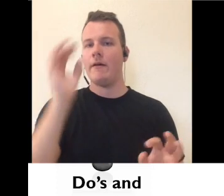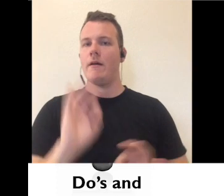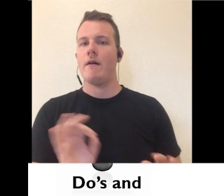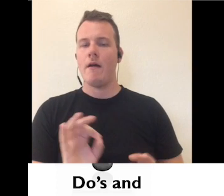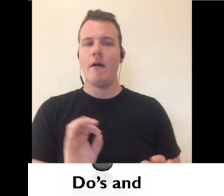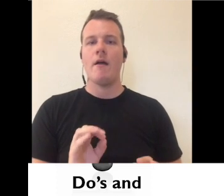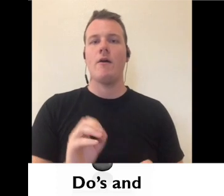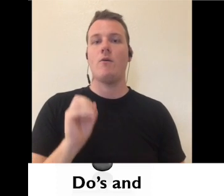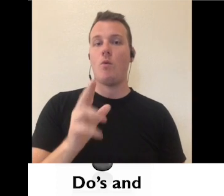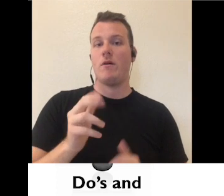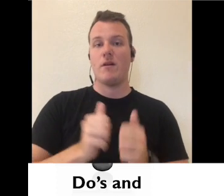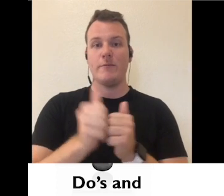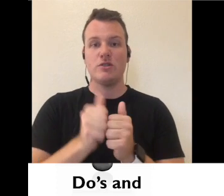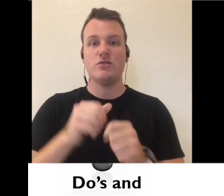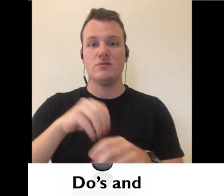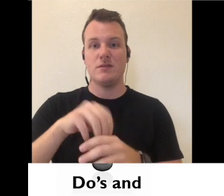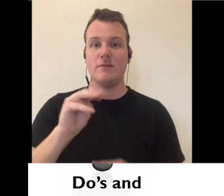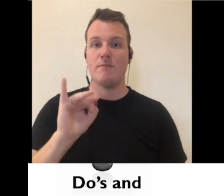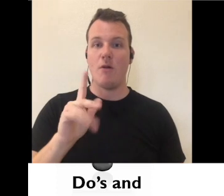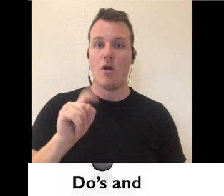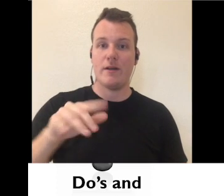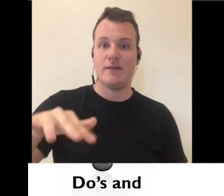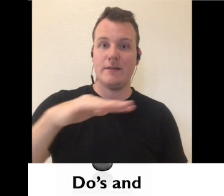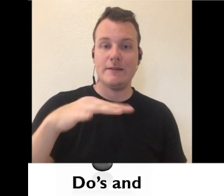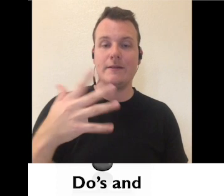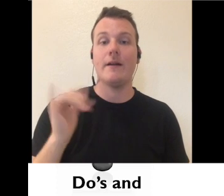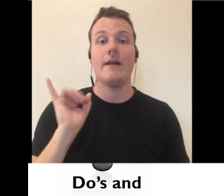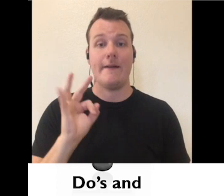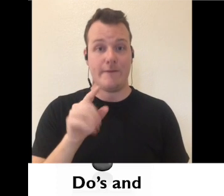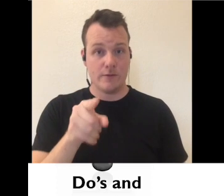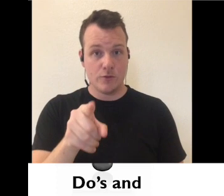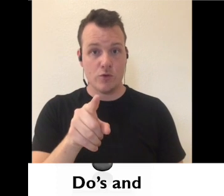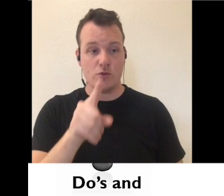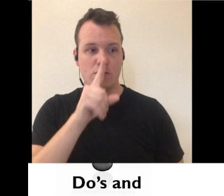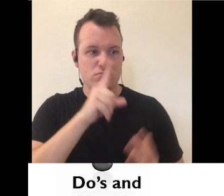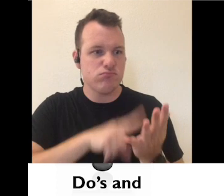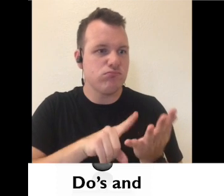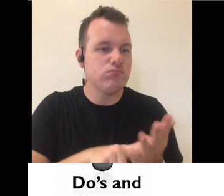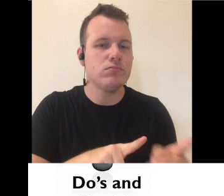of the competition in your market. And if you- if you look very closely at them, you